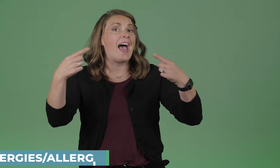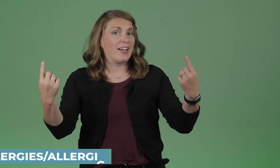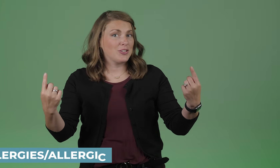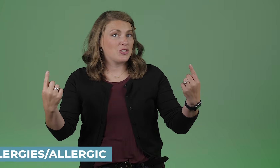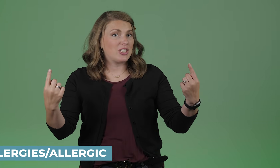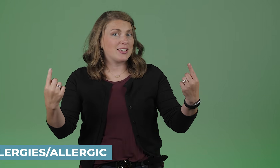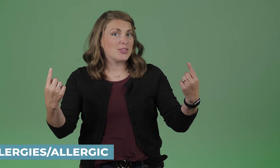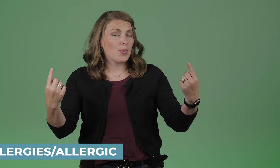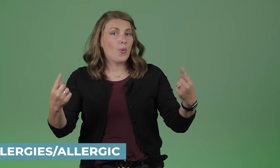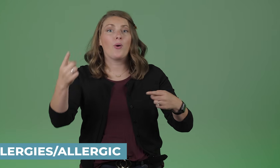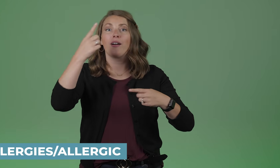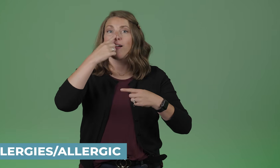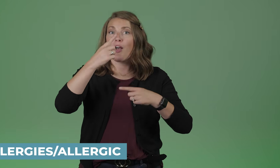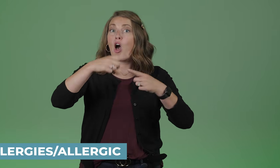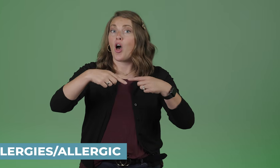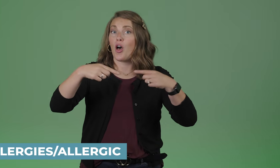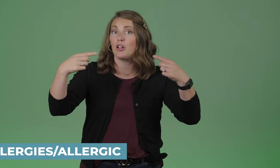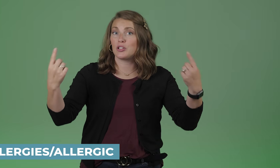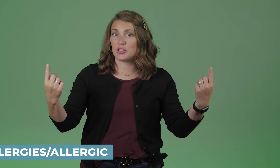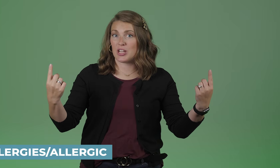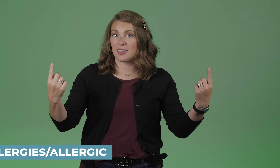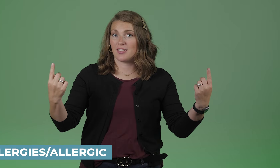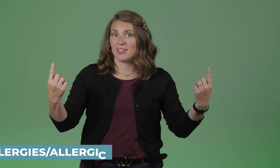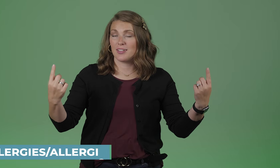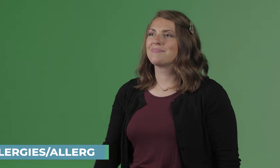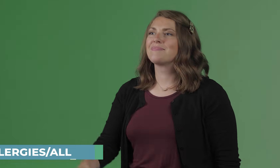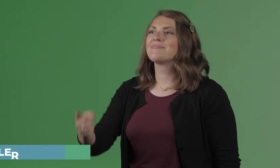Allergies or allergic,